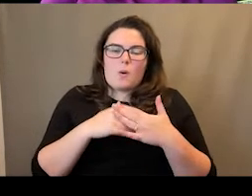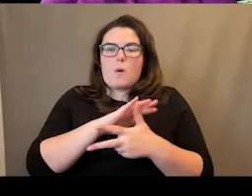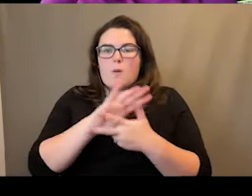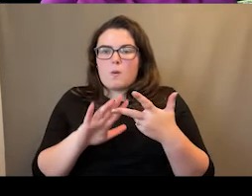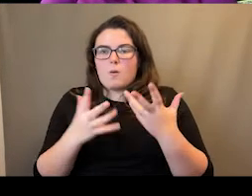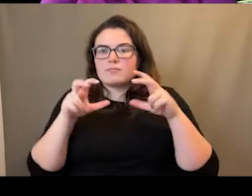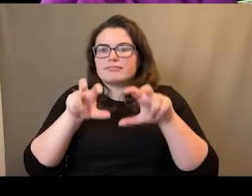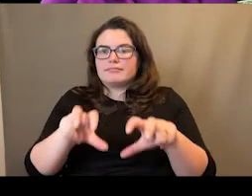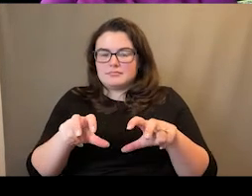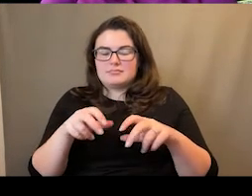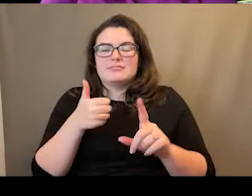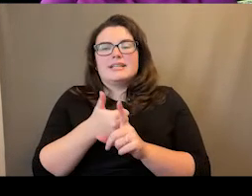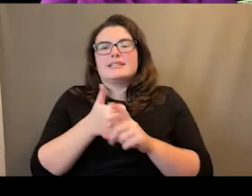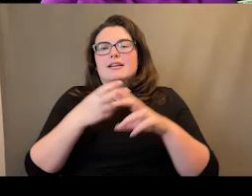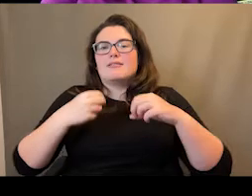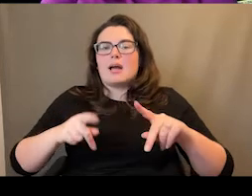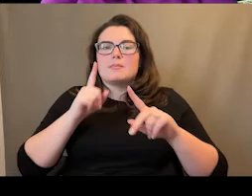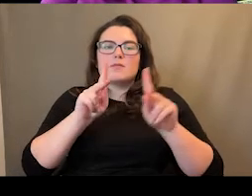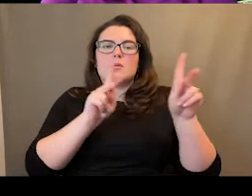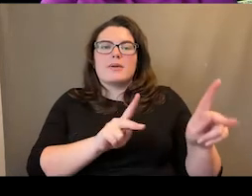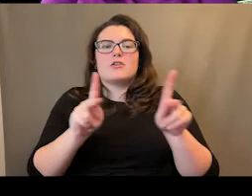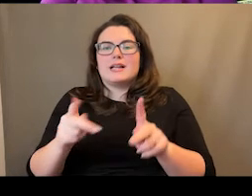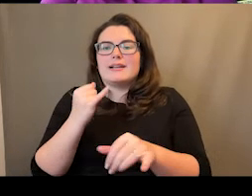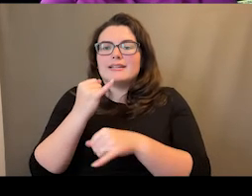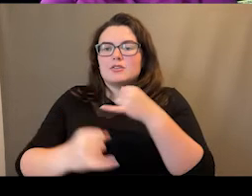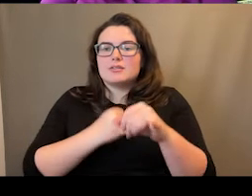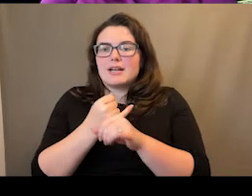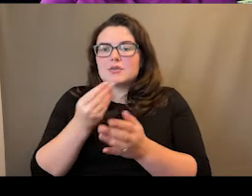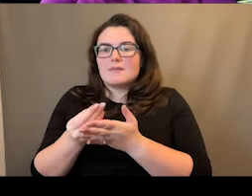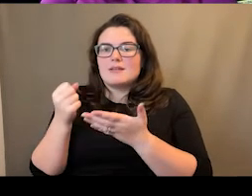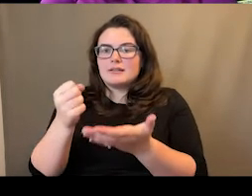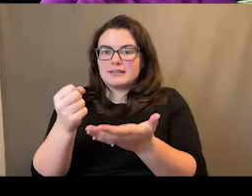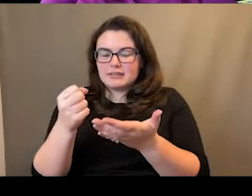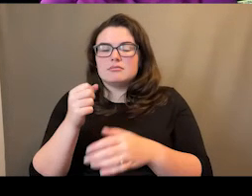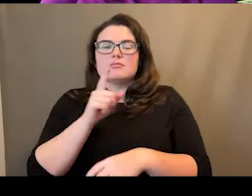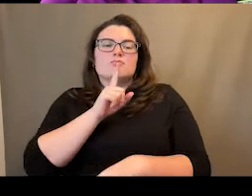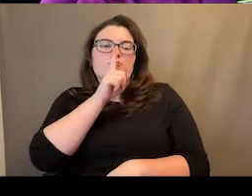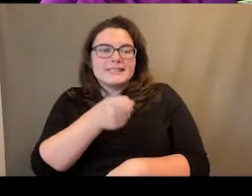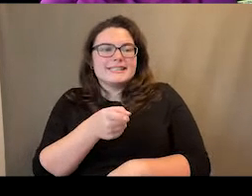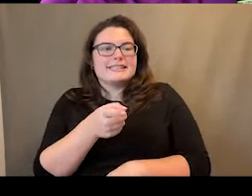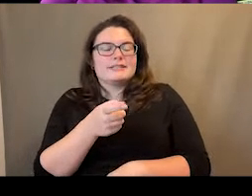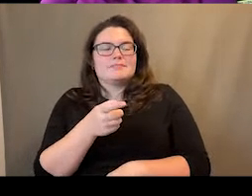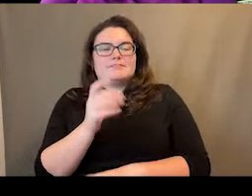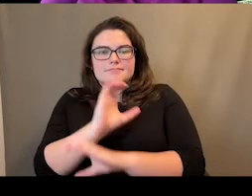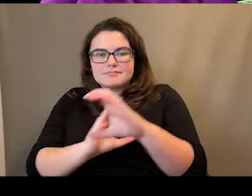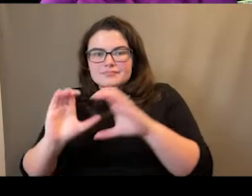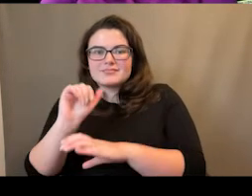for parallel international funding. It really looks at the interrelationship